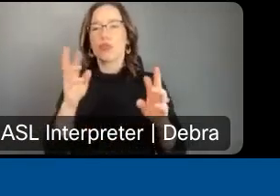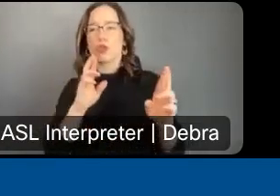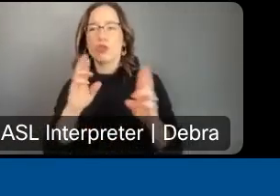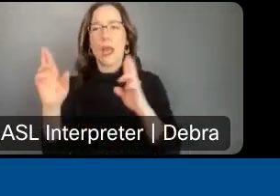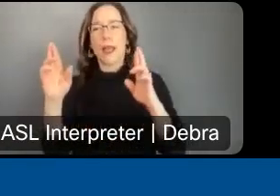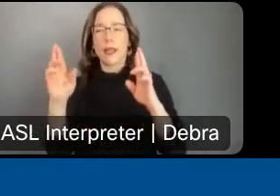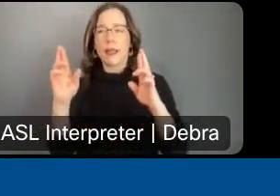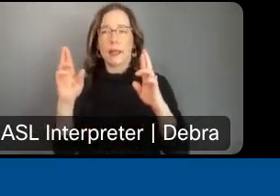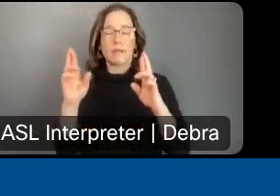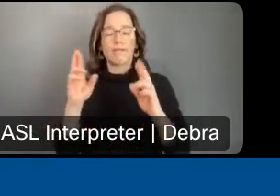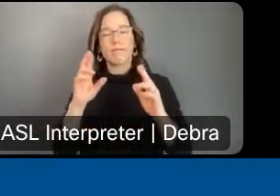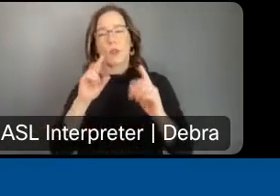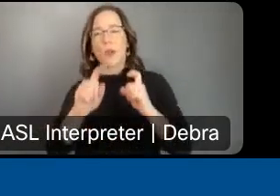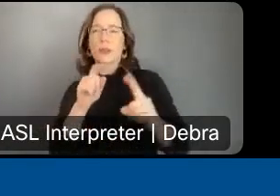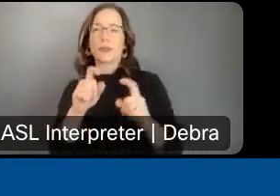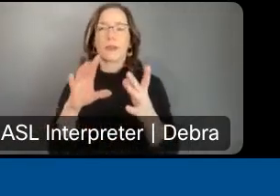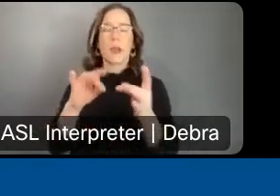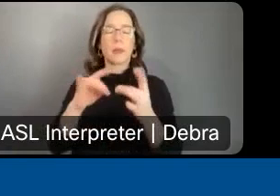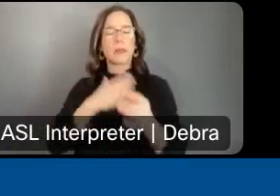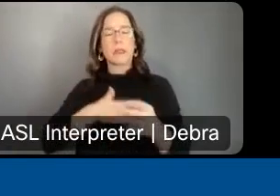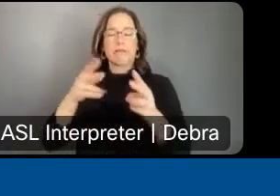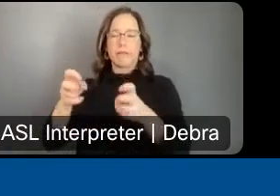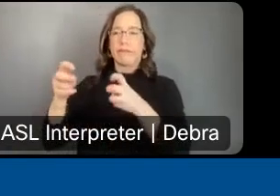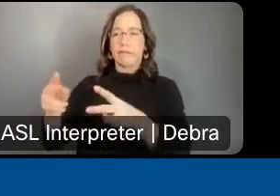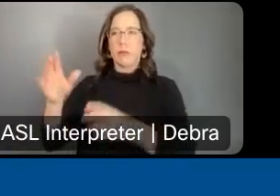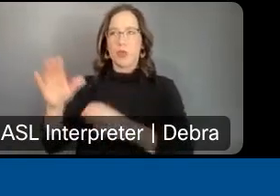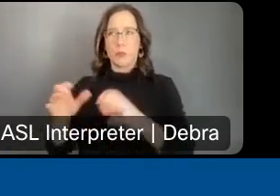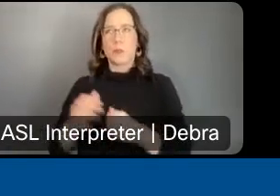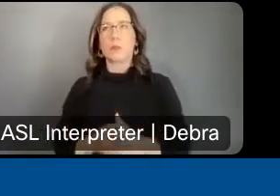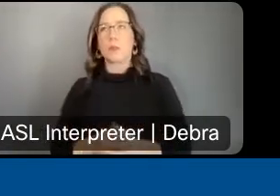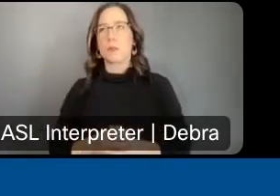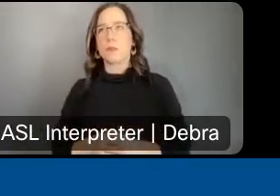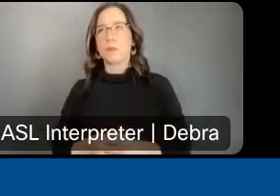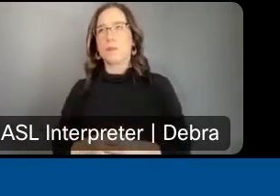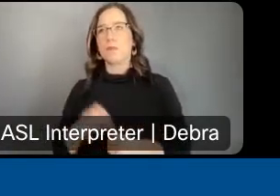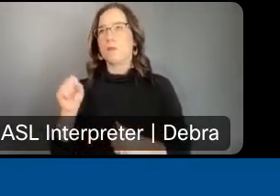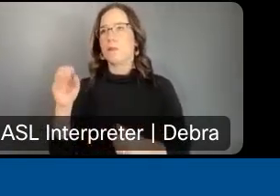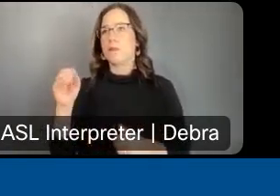If you got any questions or comments put those in the chat as well. So Solomon, you know